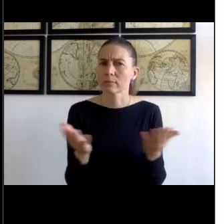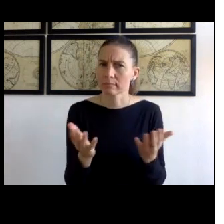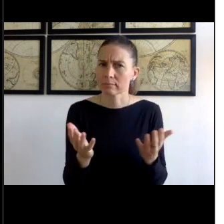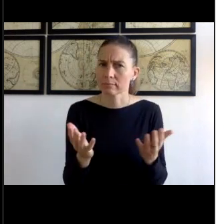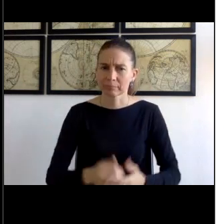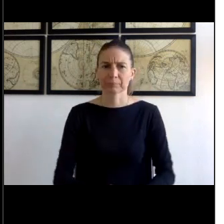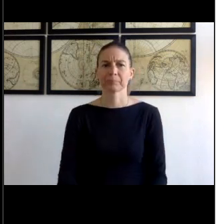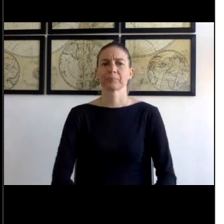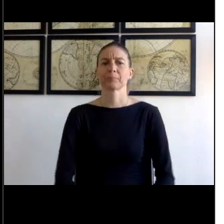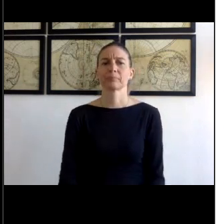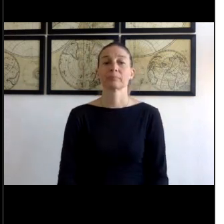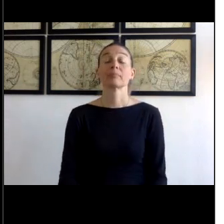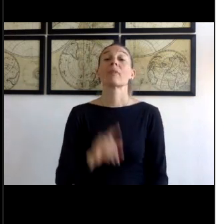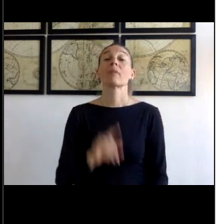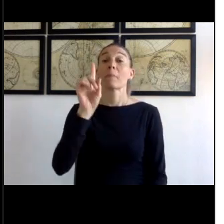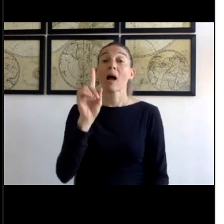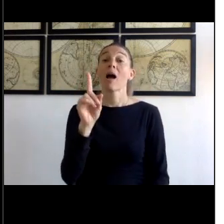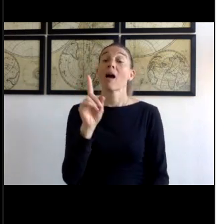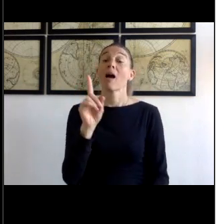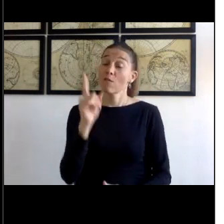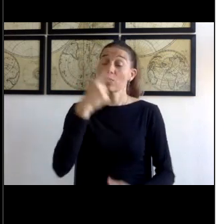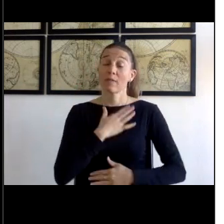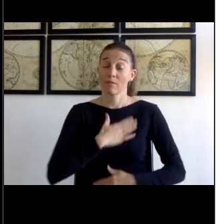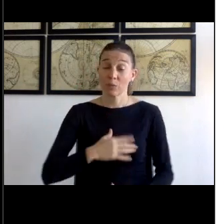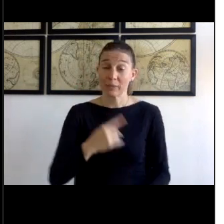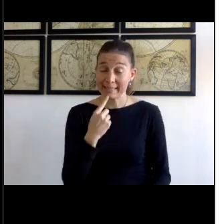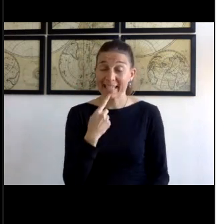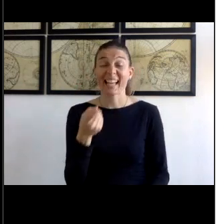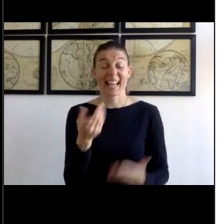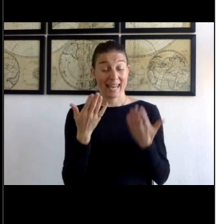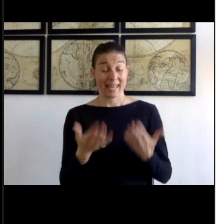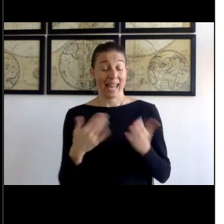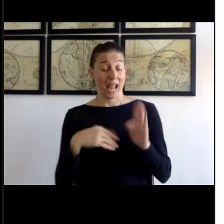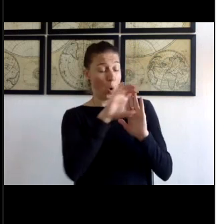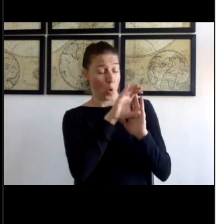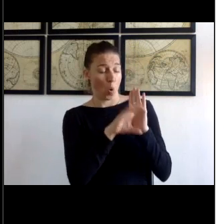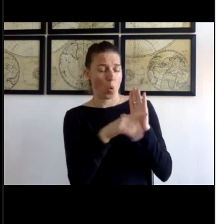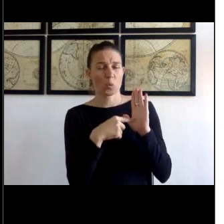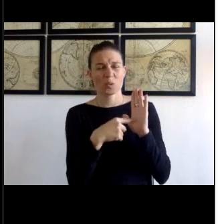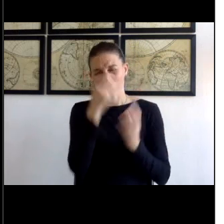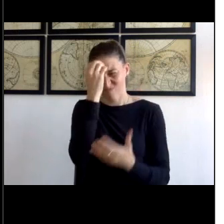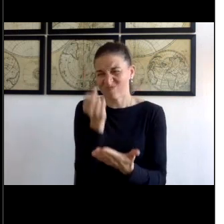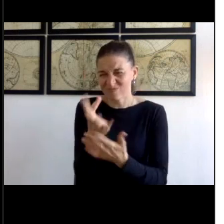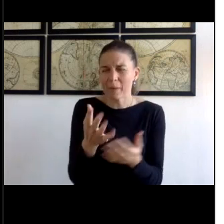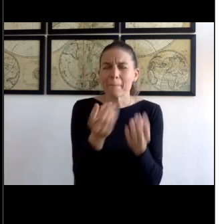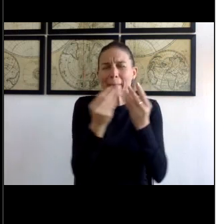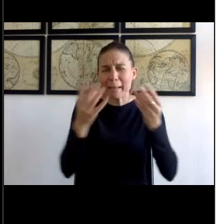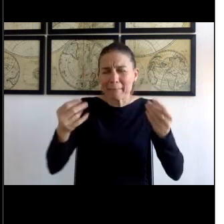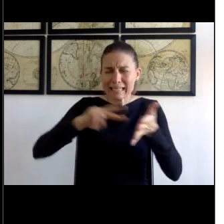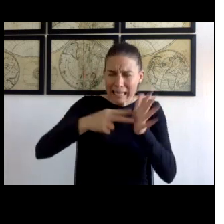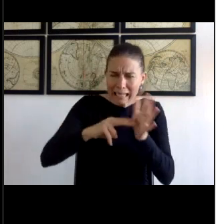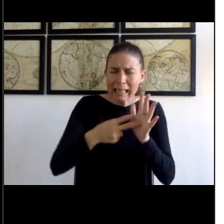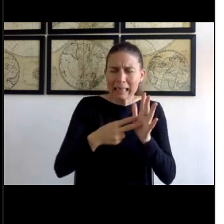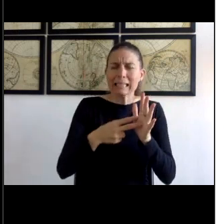that today, given the nature of the Code, we'll use a lot of technical terms and we'll do our best to explain them